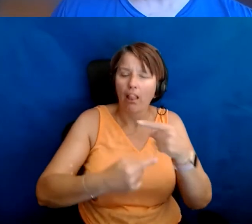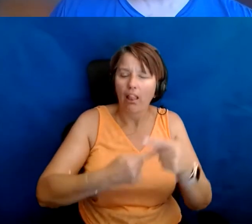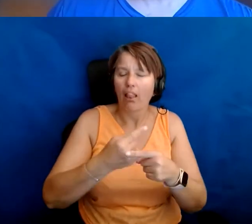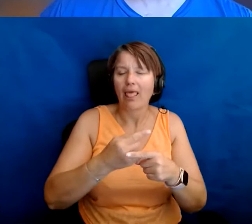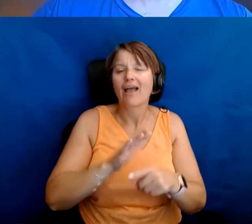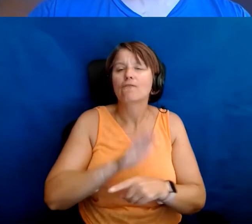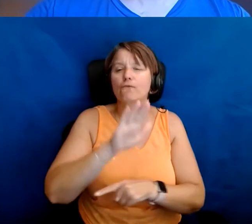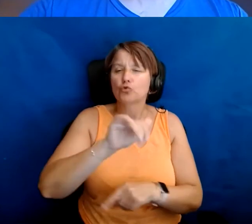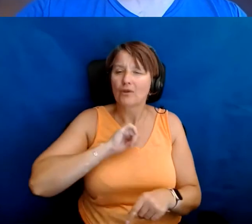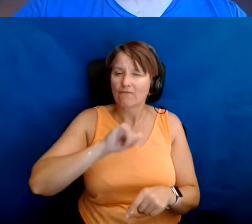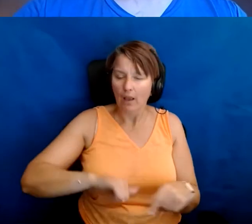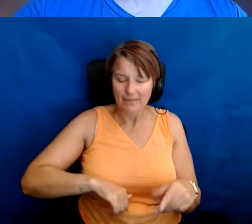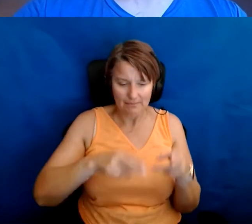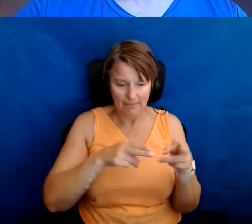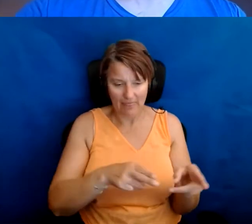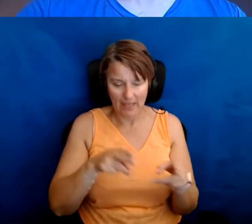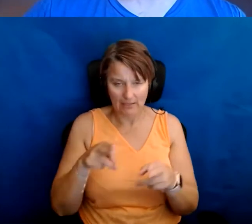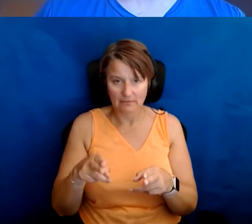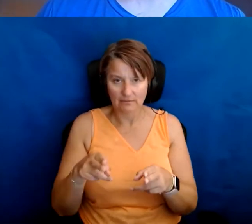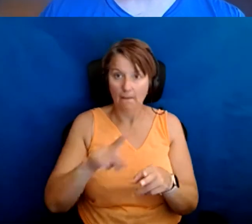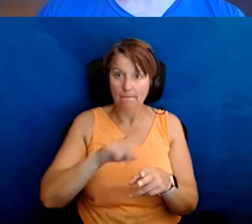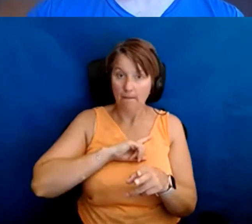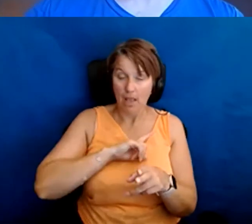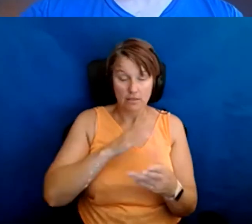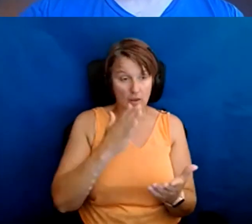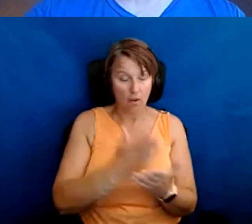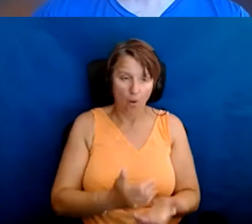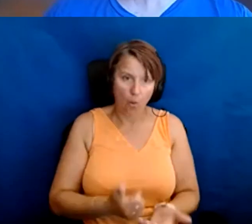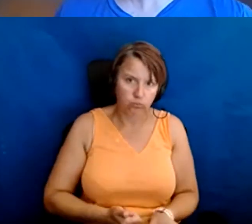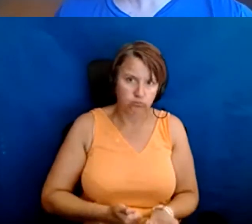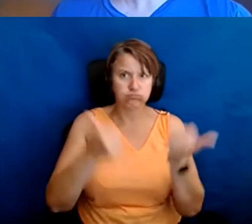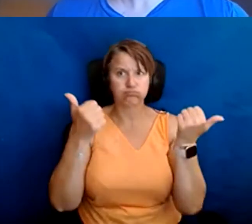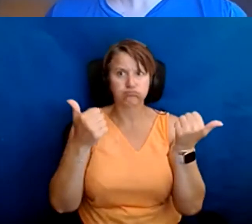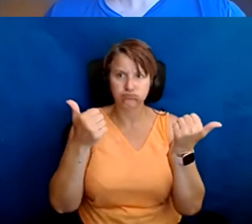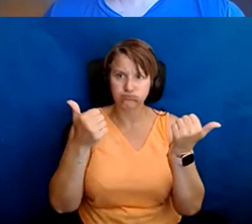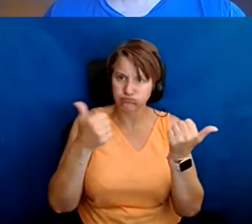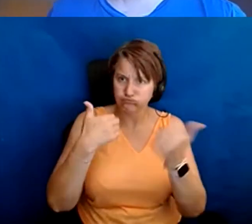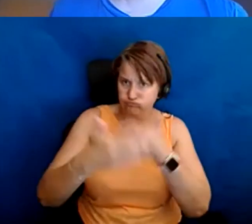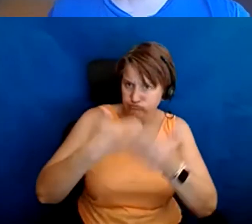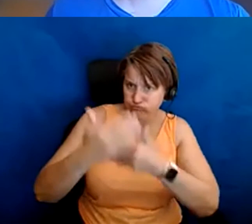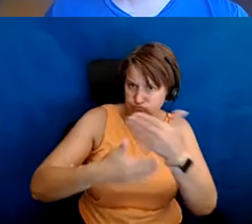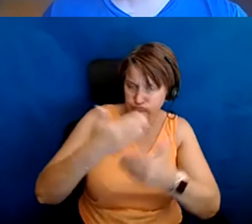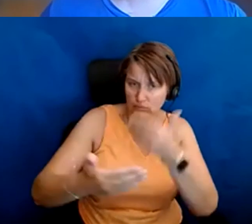But because it was so successful in that first year, we partnered with a local programmer,